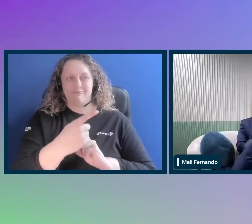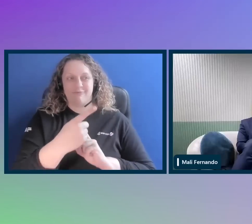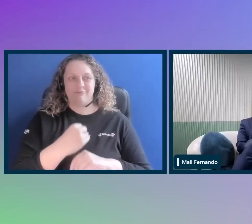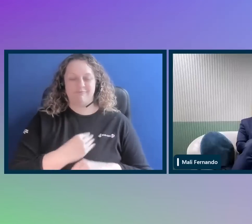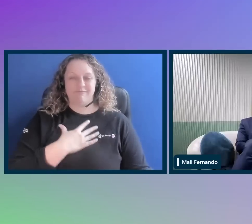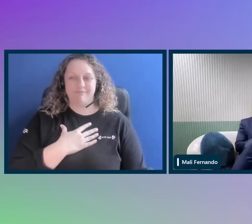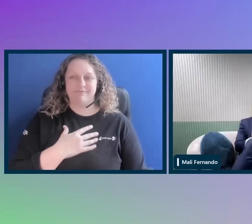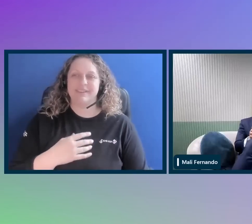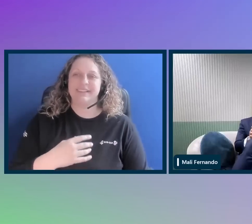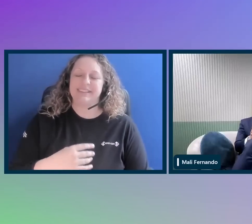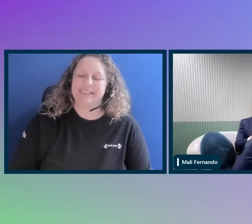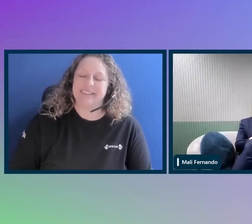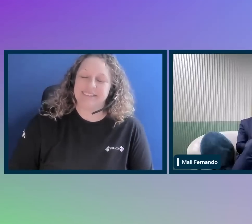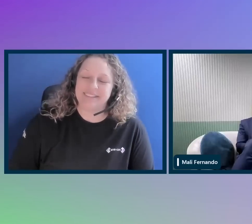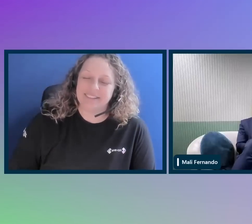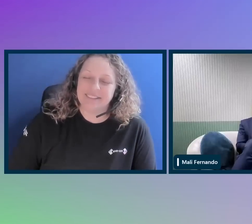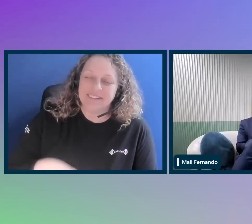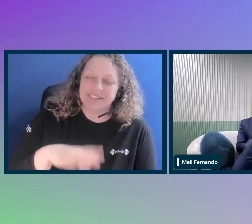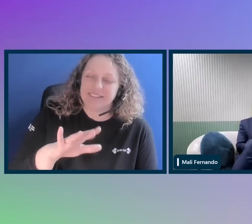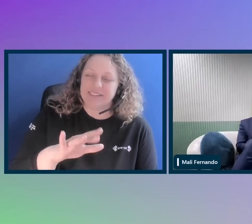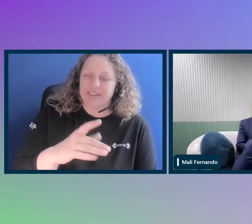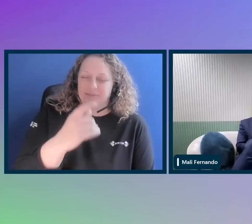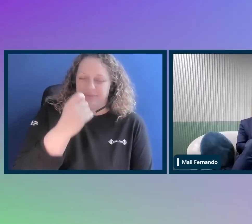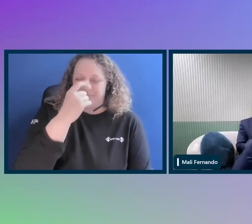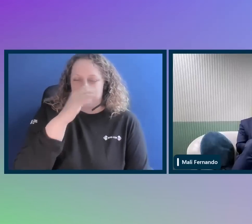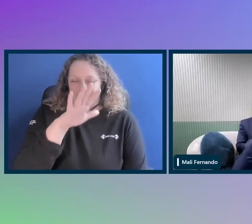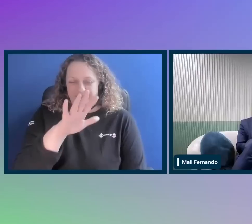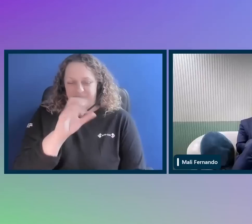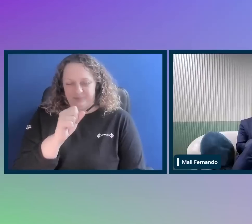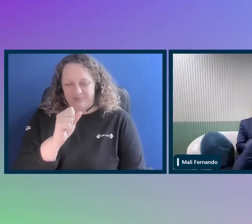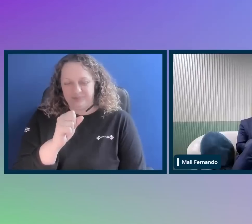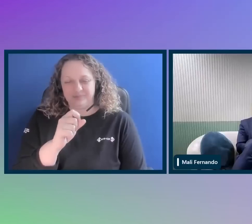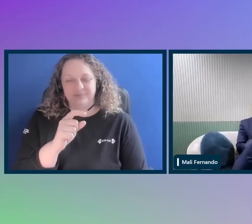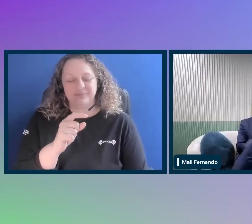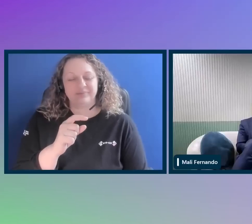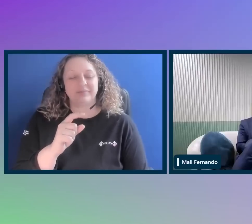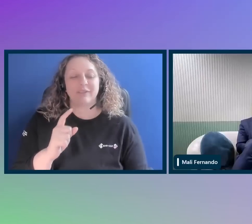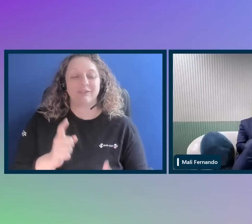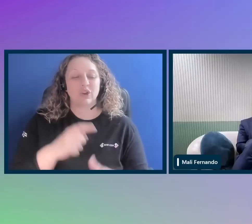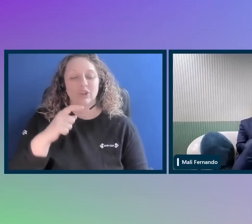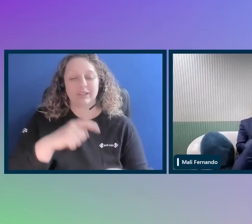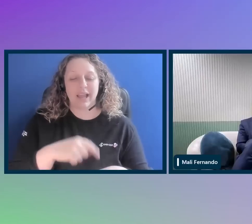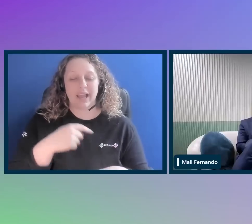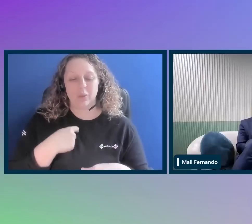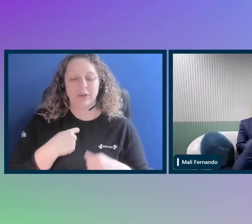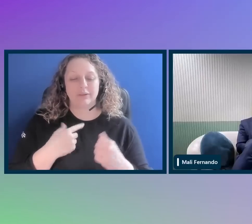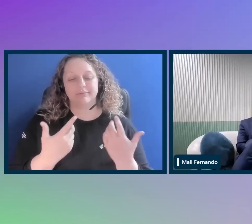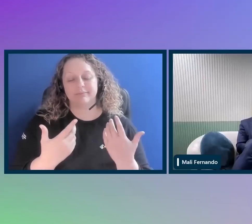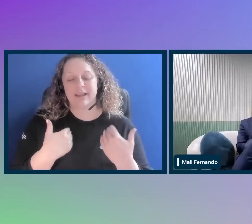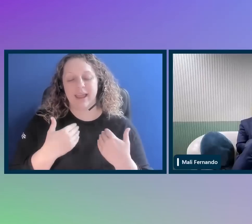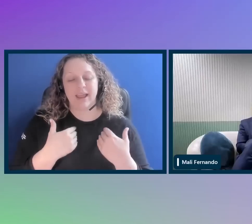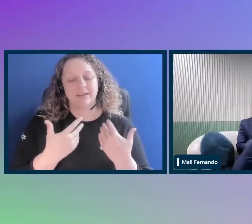Look, one of the first times we made an online banking application accessible,